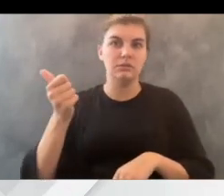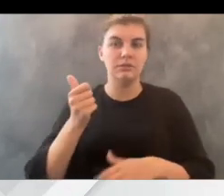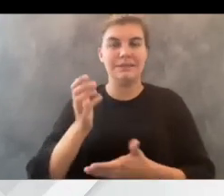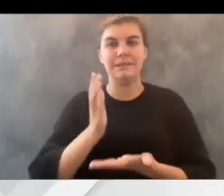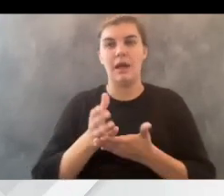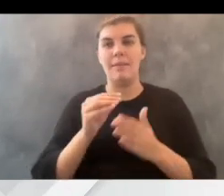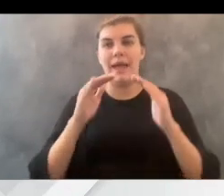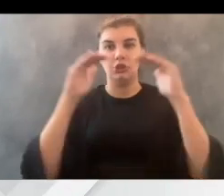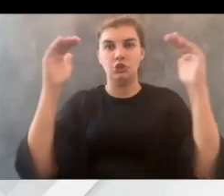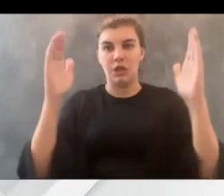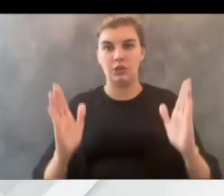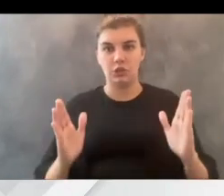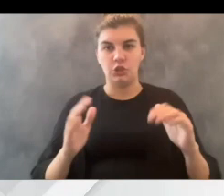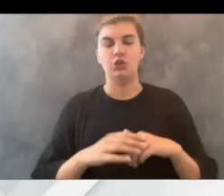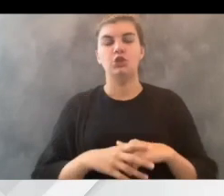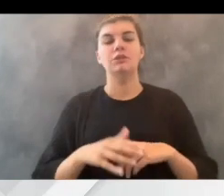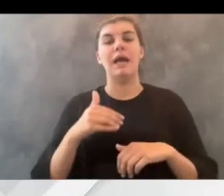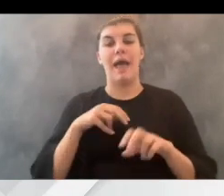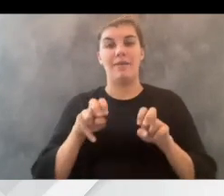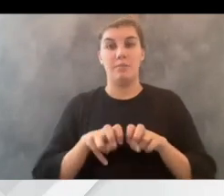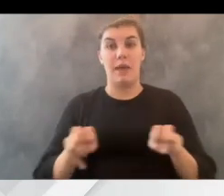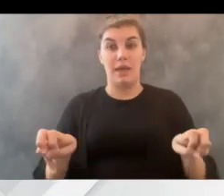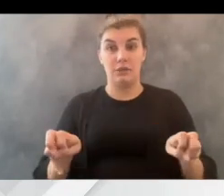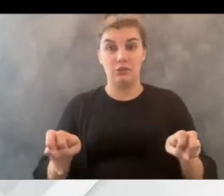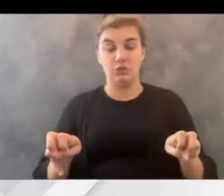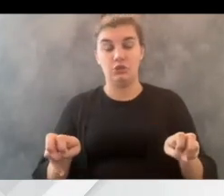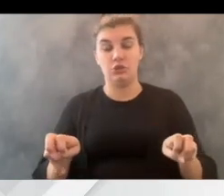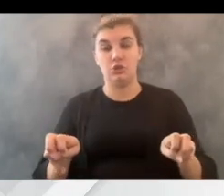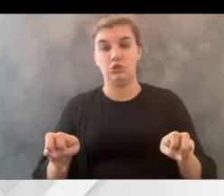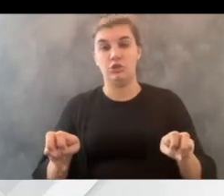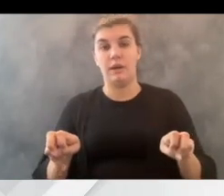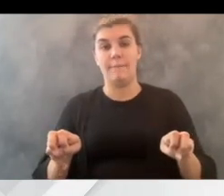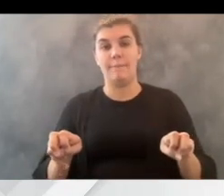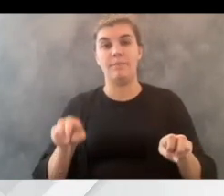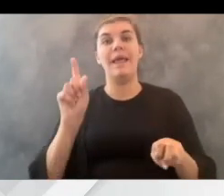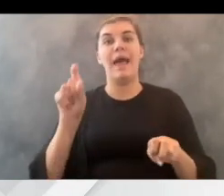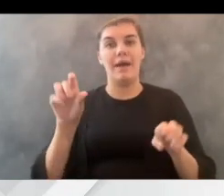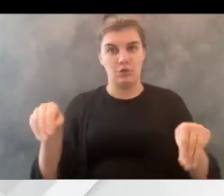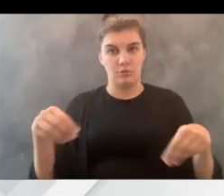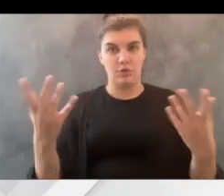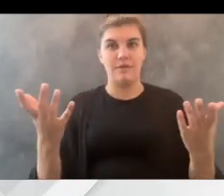Where you have benches at transit stops and shelters, you must provide a